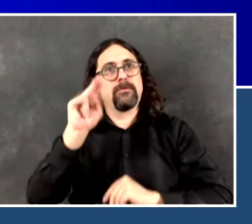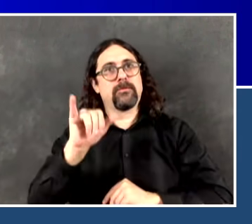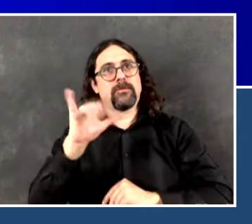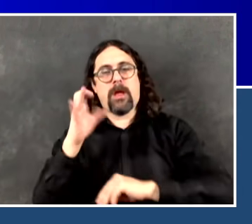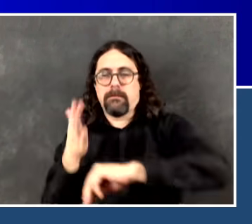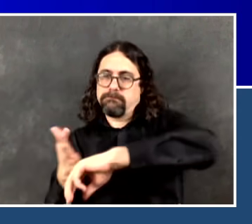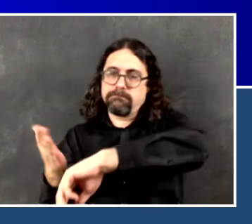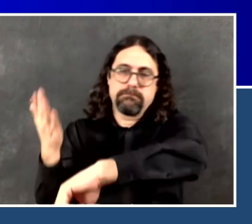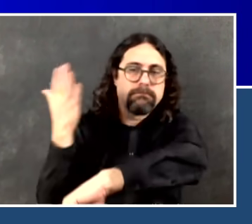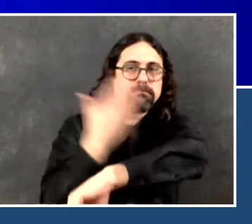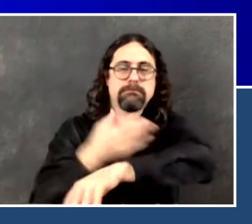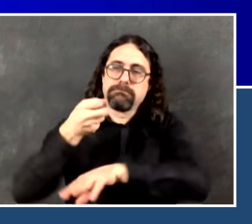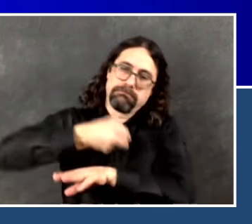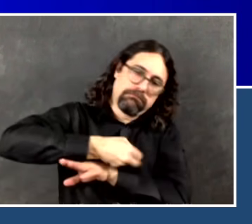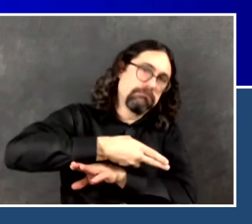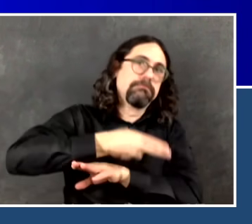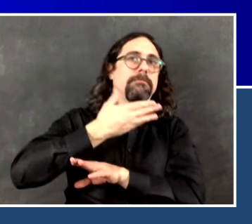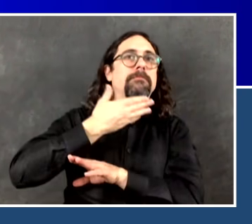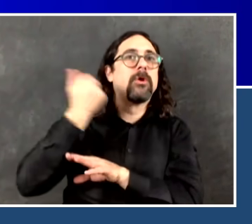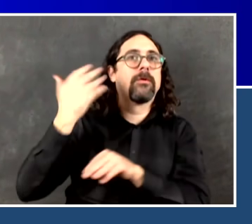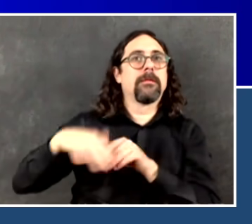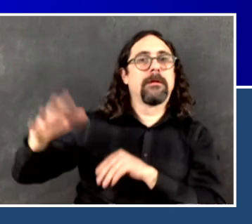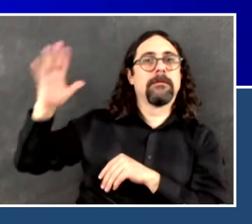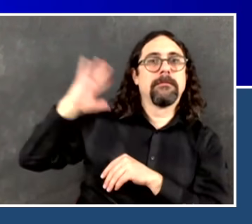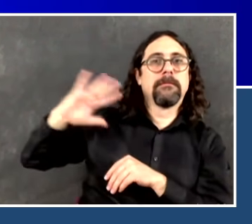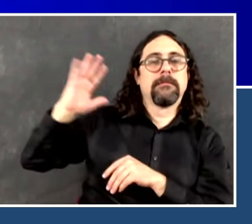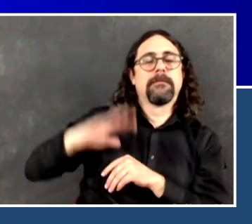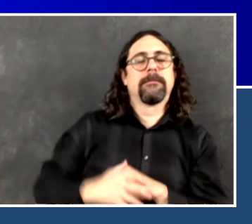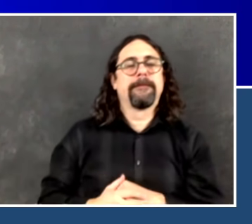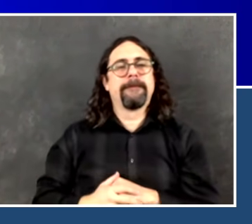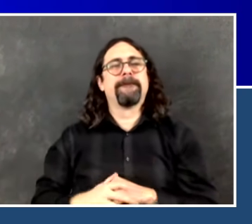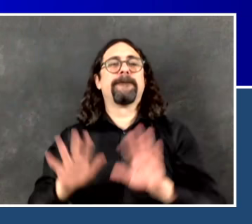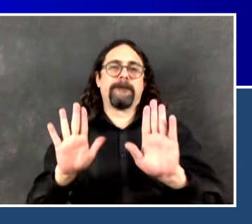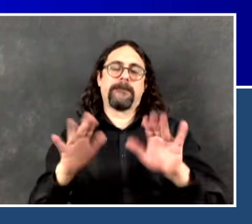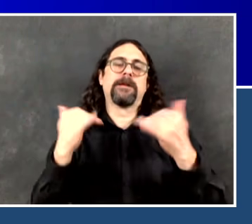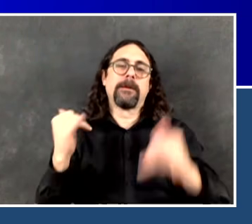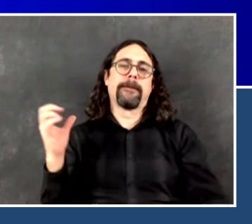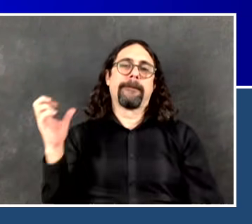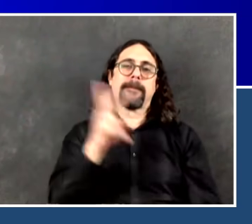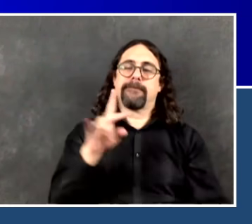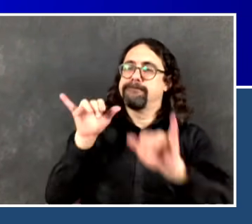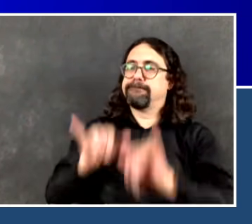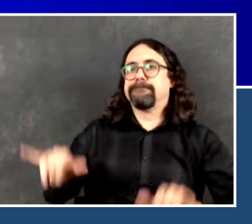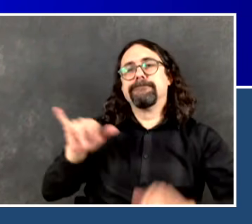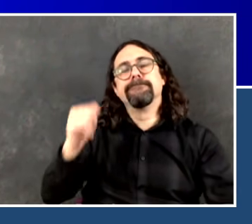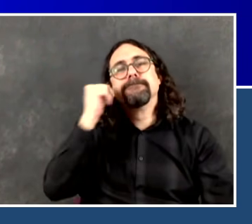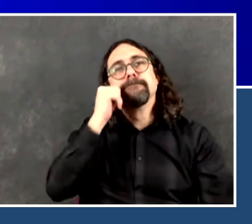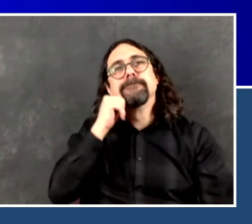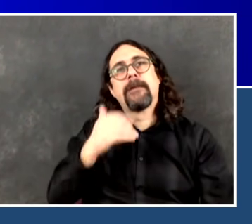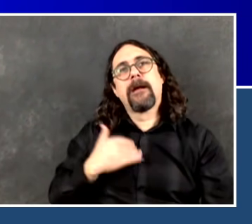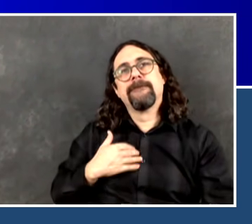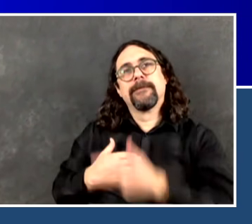BUILD SOMETHING NEW AND BETTER. NOW FOR PART OF THE DAY, WE WAIT FOR. REVIEWING THE INDICATORS. AND THIS HAS EVERYTHING TO